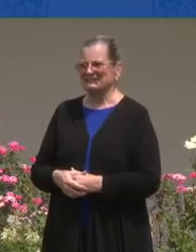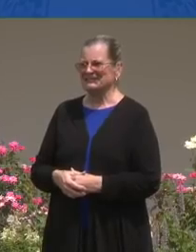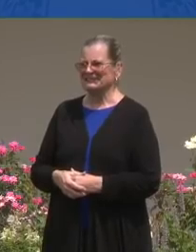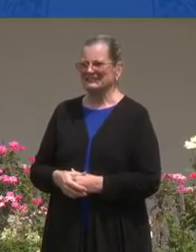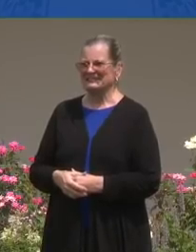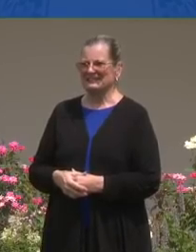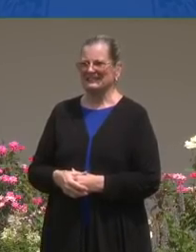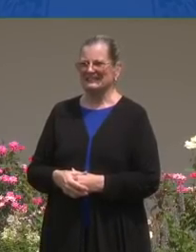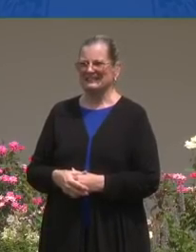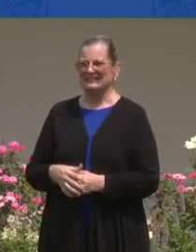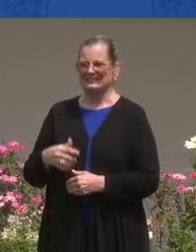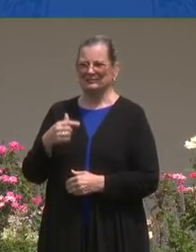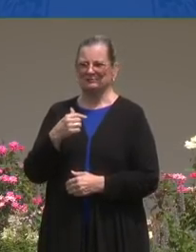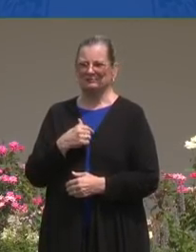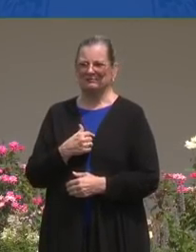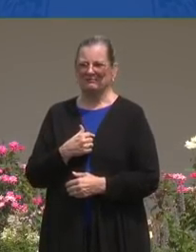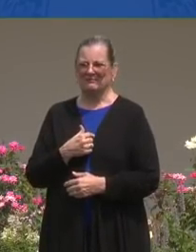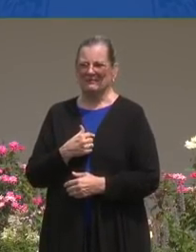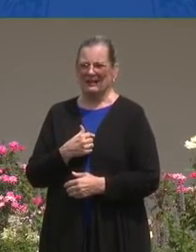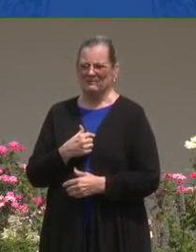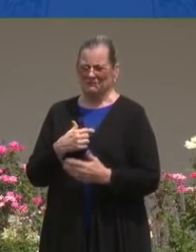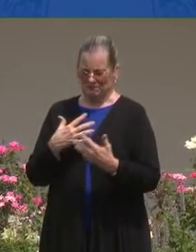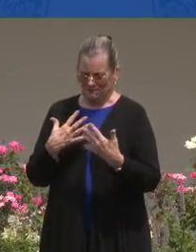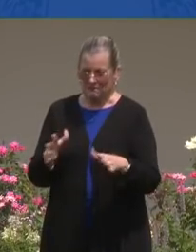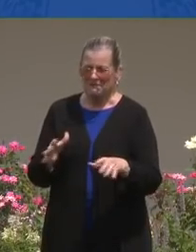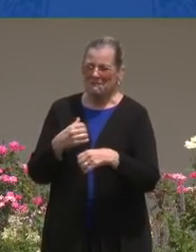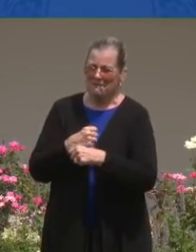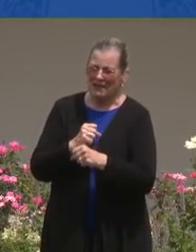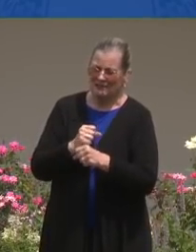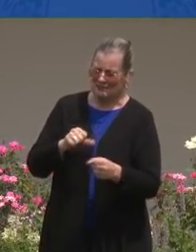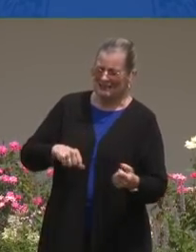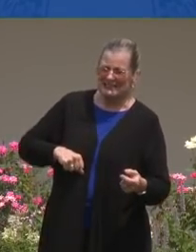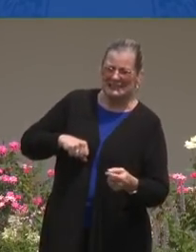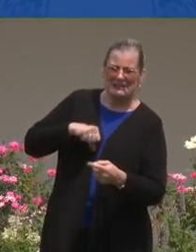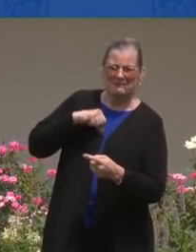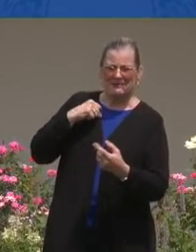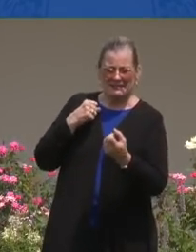And I'm ensuring that dignity and rights of disabled Americans are lifted up in every policy